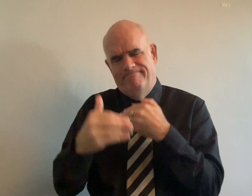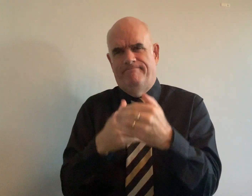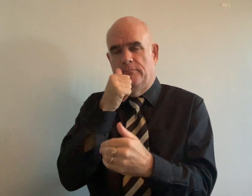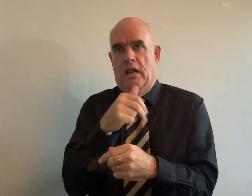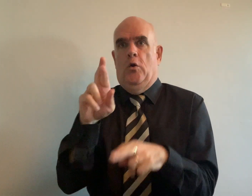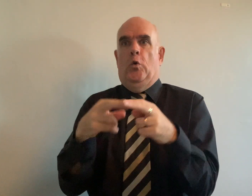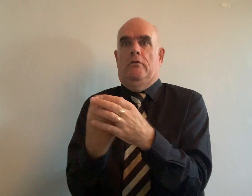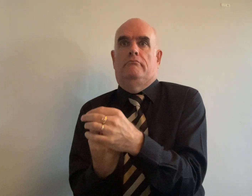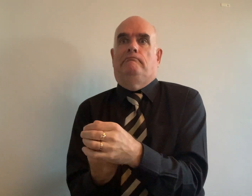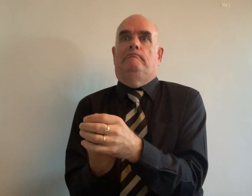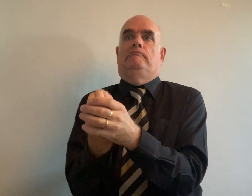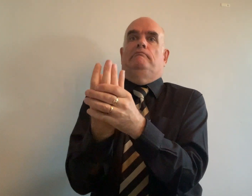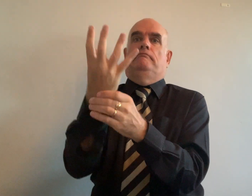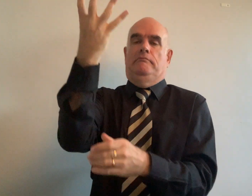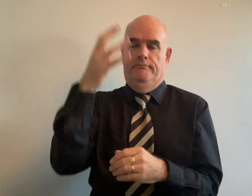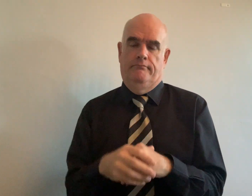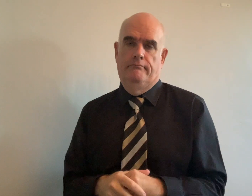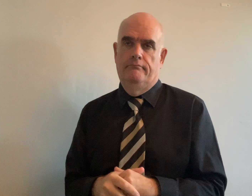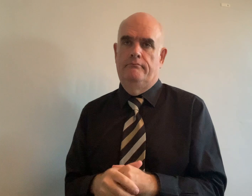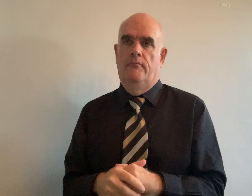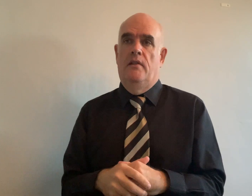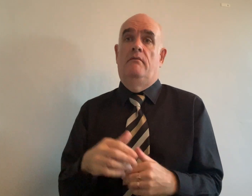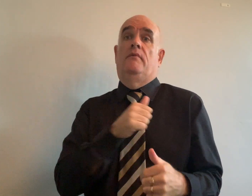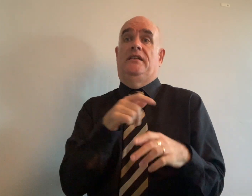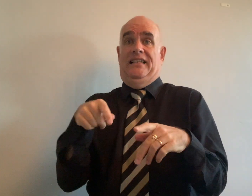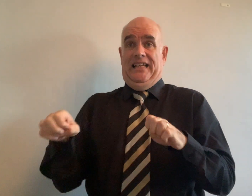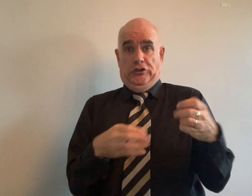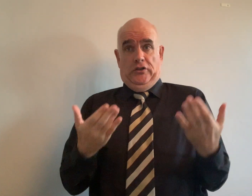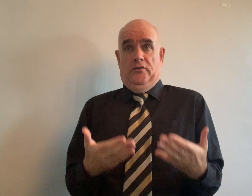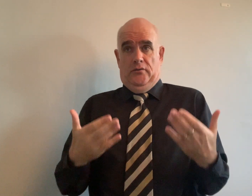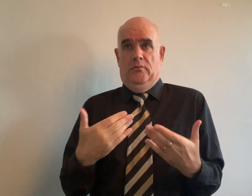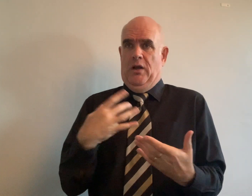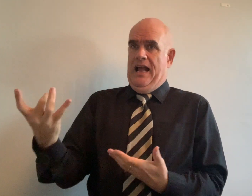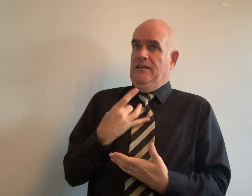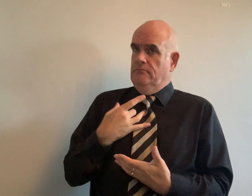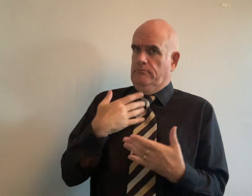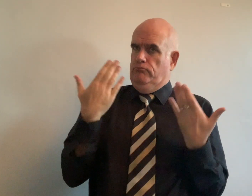Caithifimíd ár misneach a mhuscailt is a choinneáil ionas mbeimíd réidh don aiseirí a thiocfaidh.